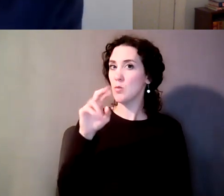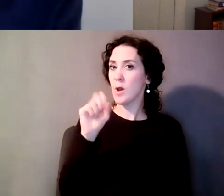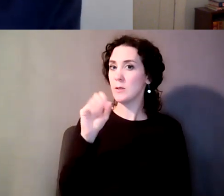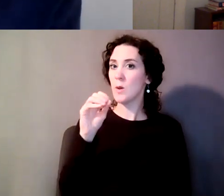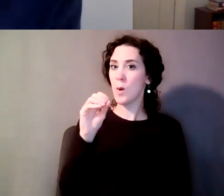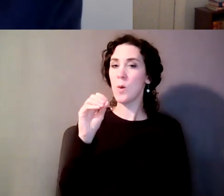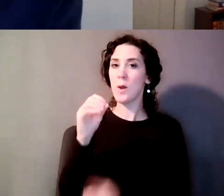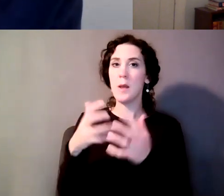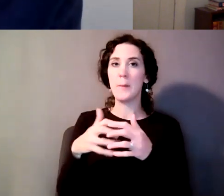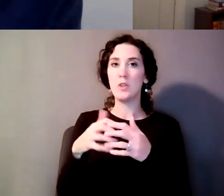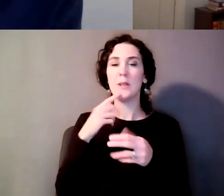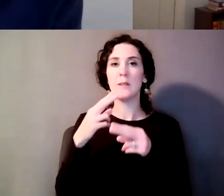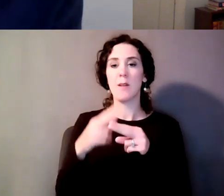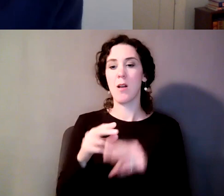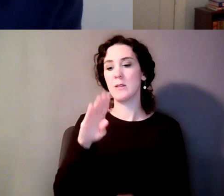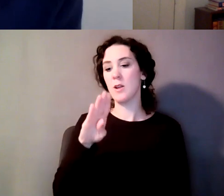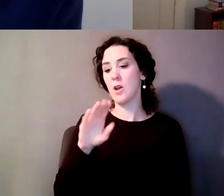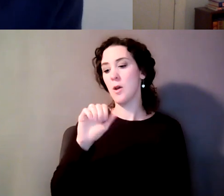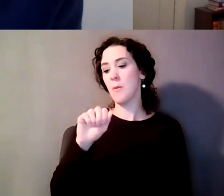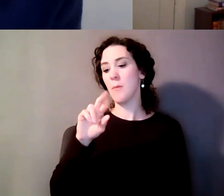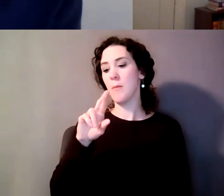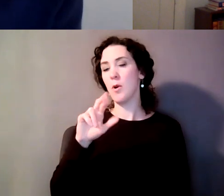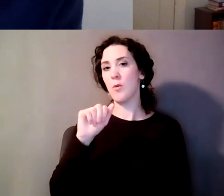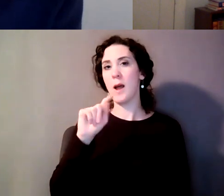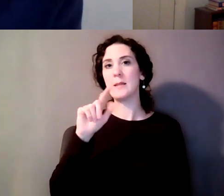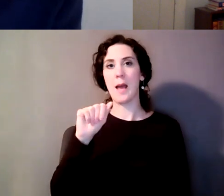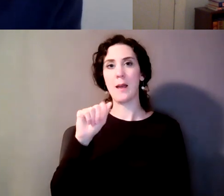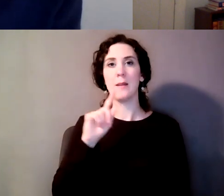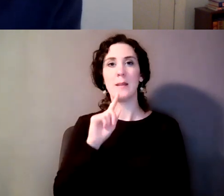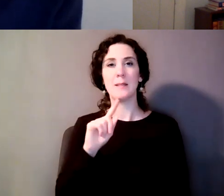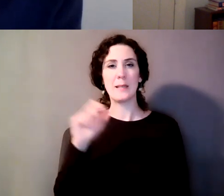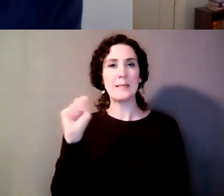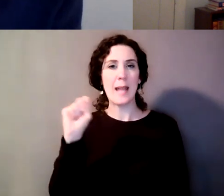grinder called the Baratta. It's a Seattle company,